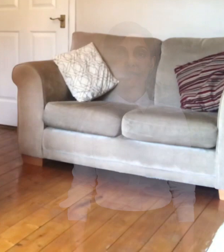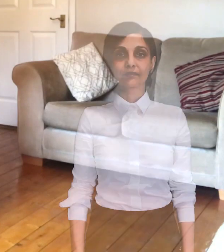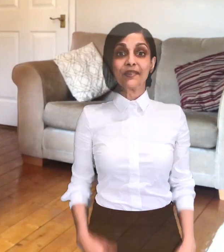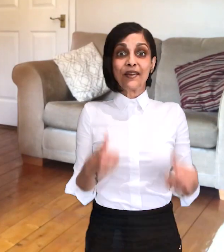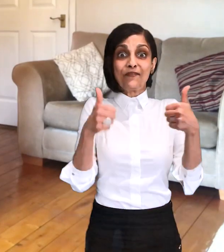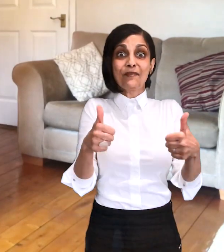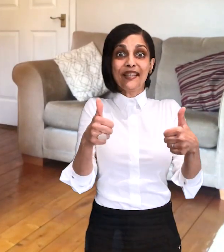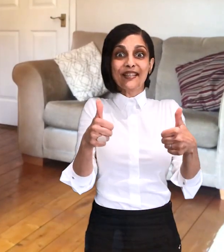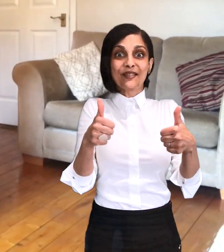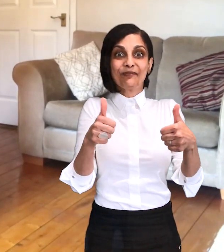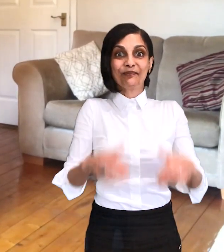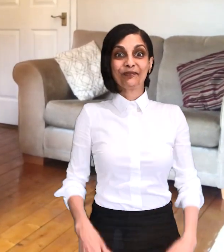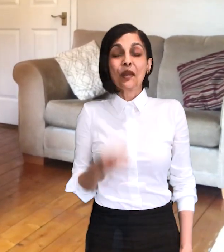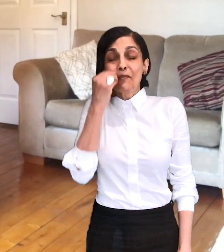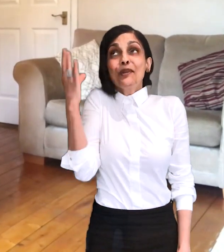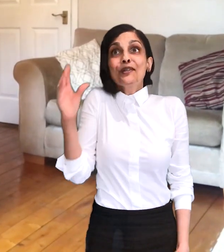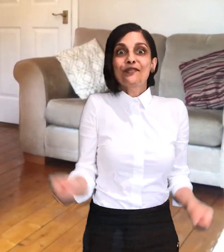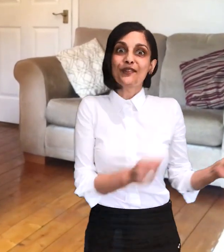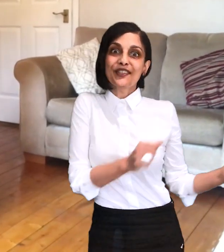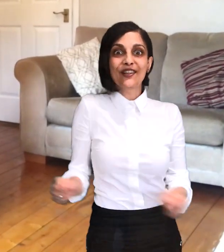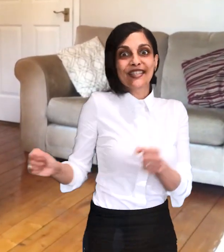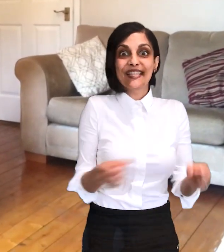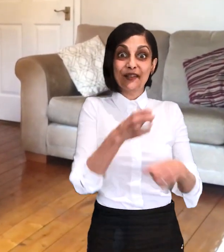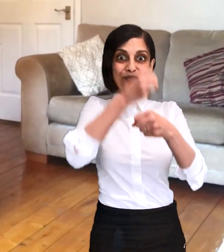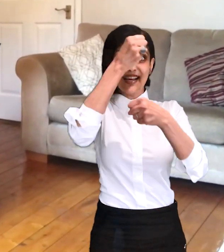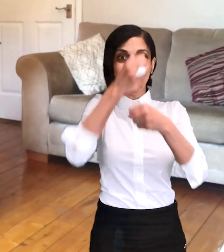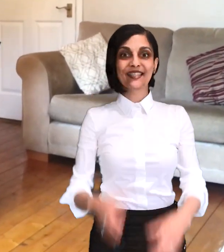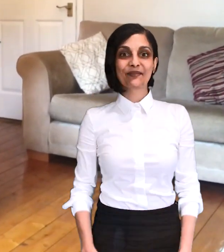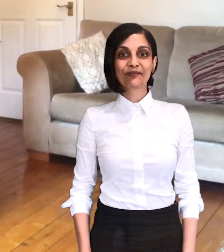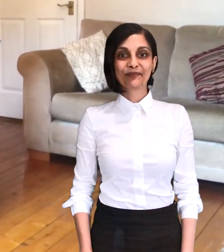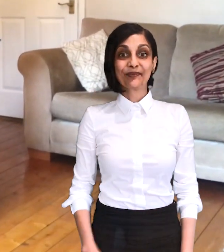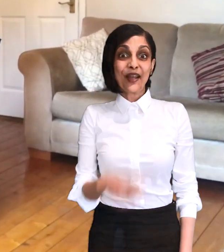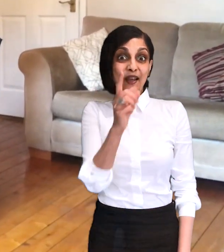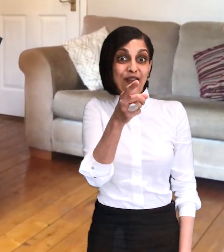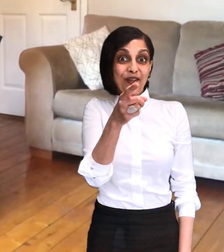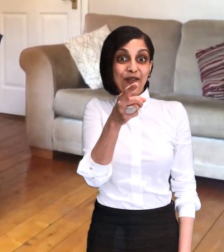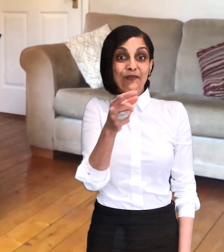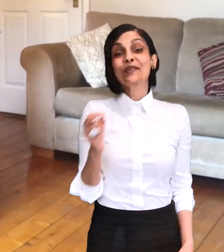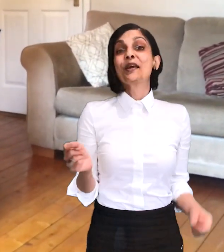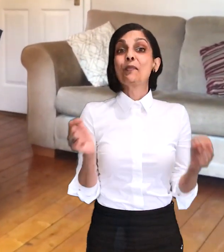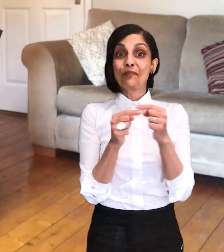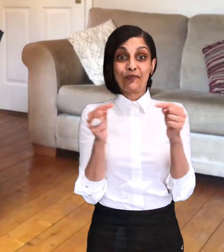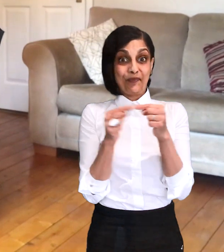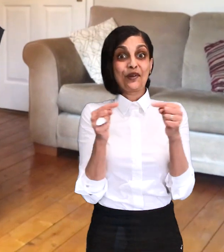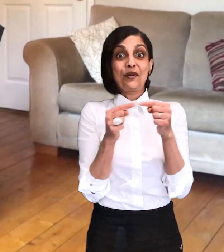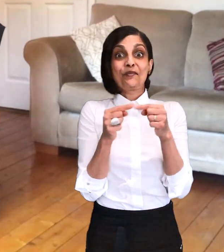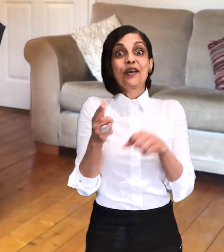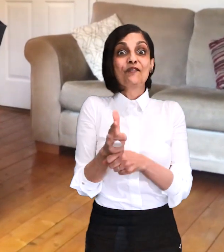Fabulous everyone, I hope you made some beautiful dances with your umbrellas. And don't forget you can show us